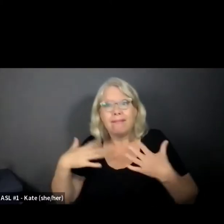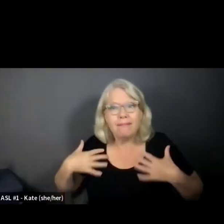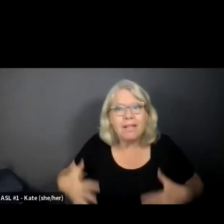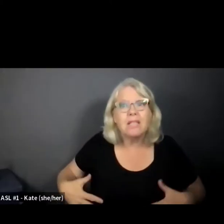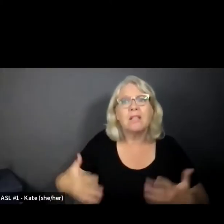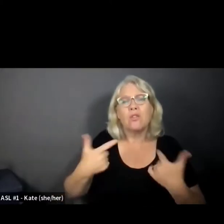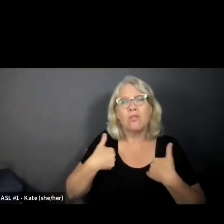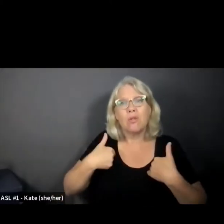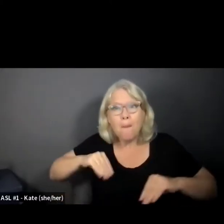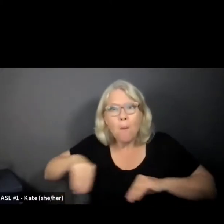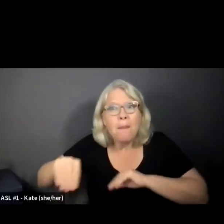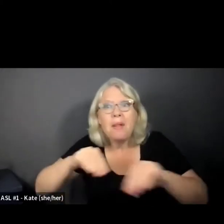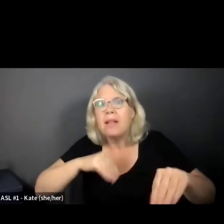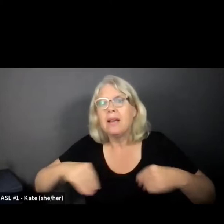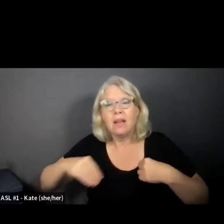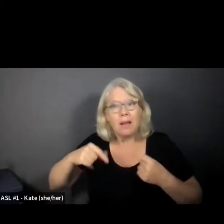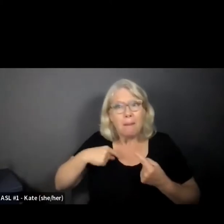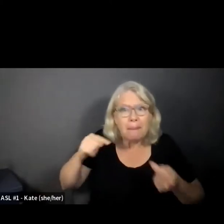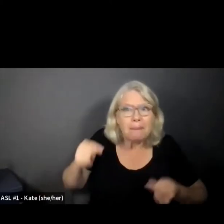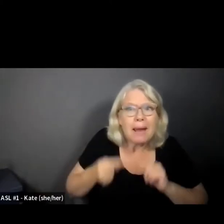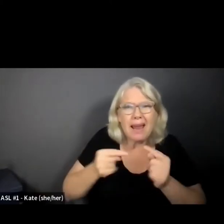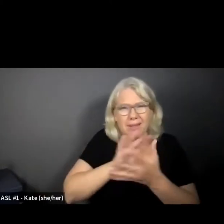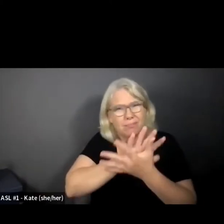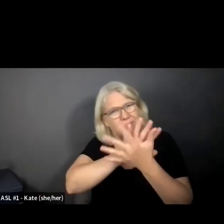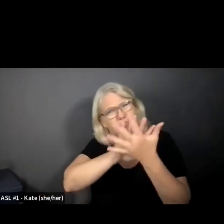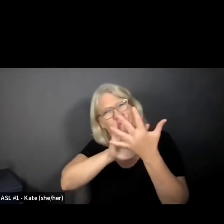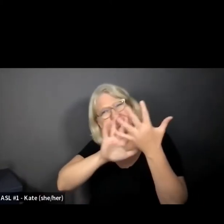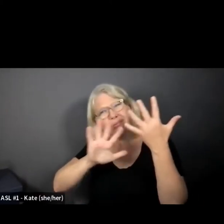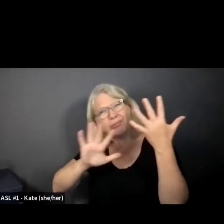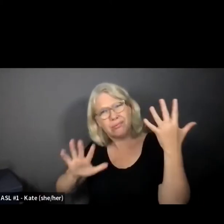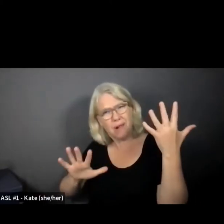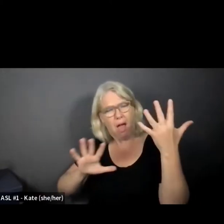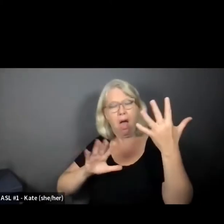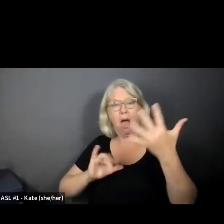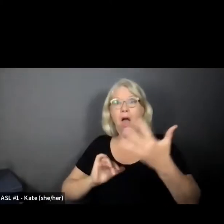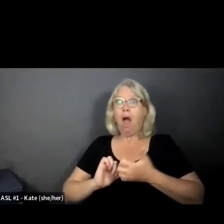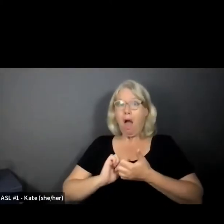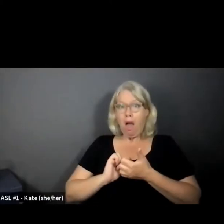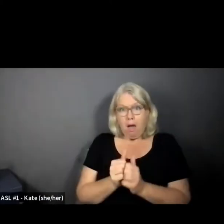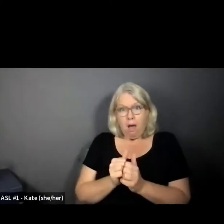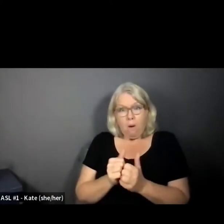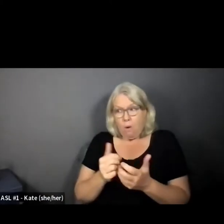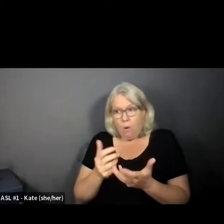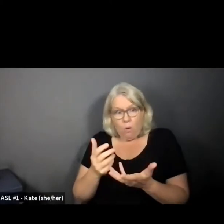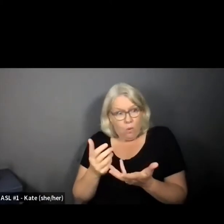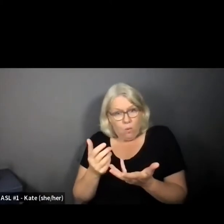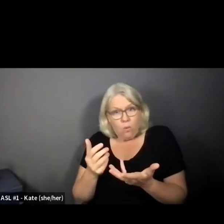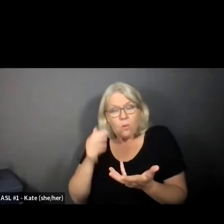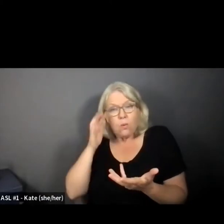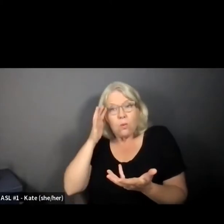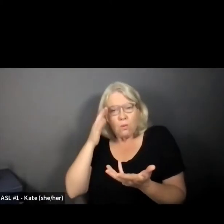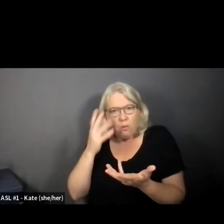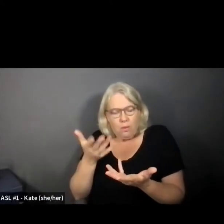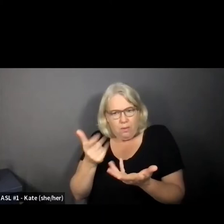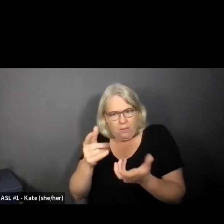ULTIMATELY IT'S THE INDIVIDUAL ASSESSMENT THAT'S NEEDED AND INTRINSIC TO UNDERSTANDING